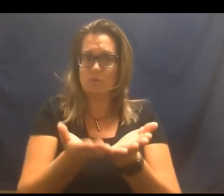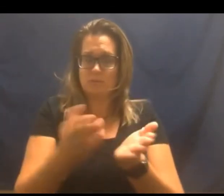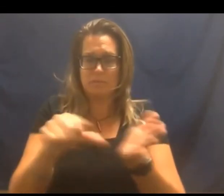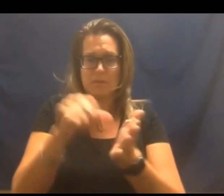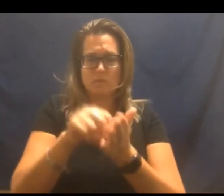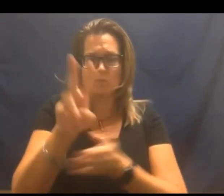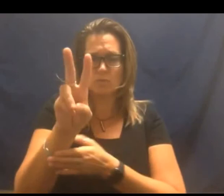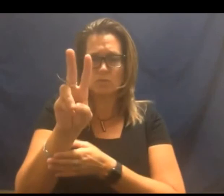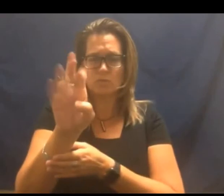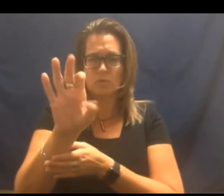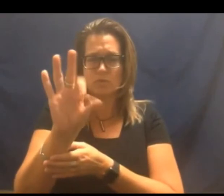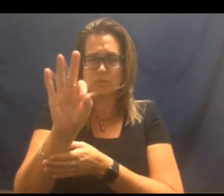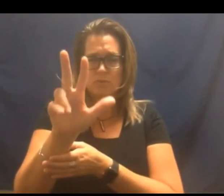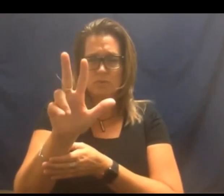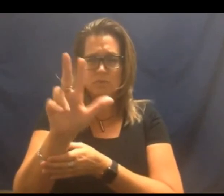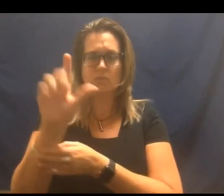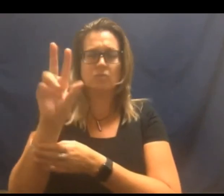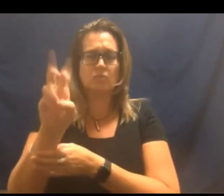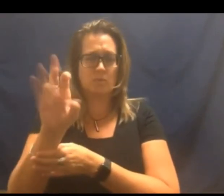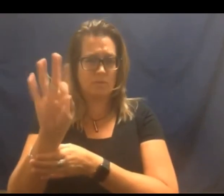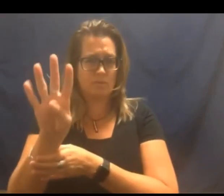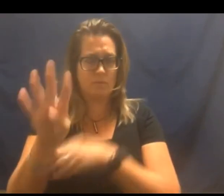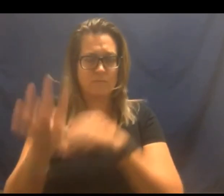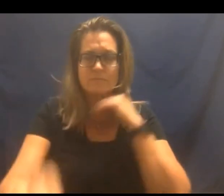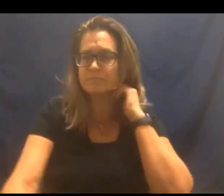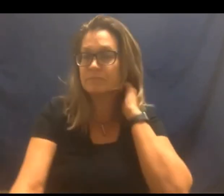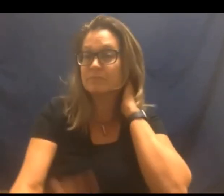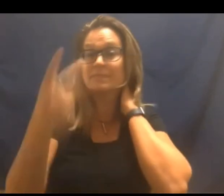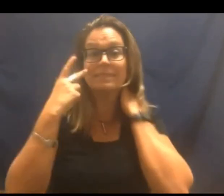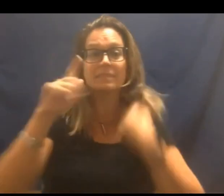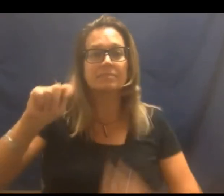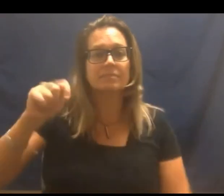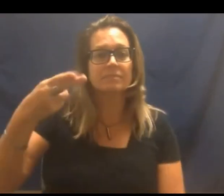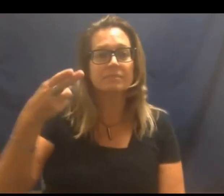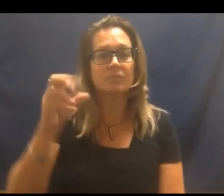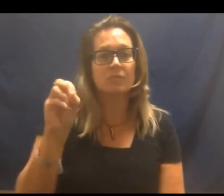and 294 they have this table.